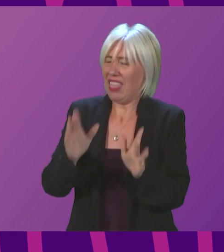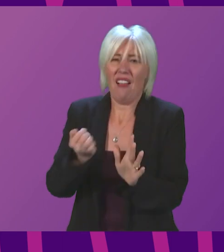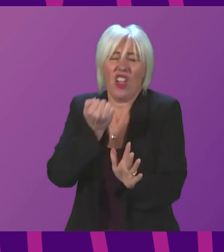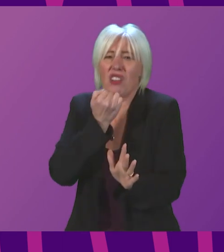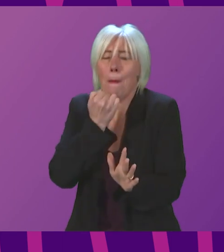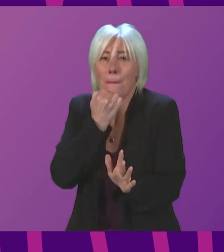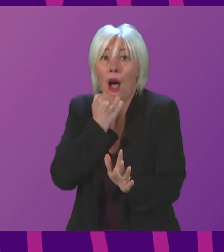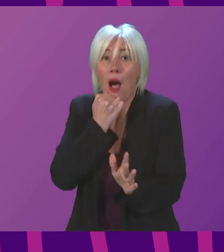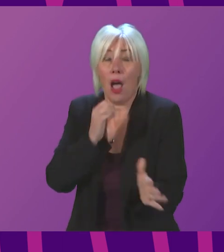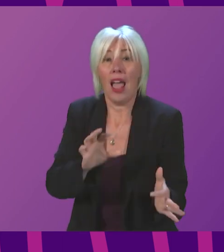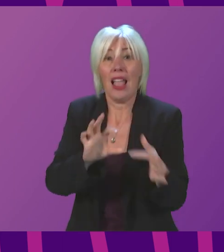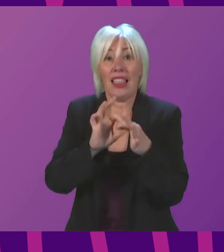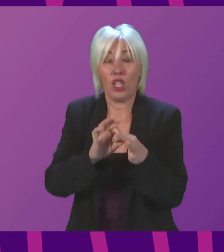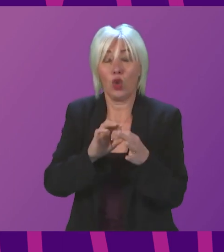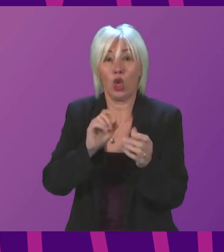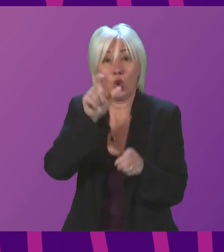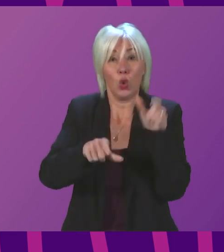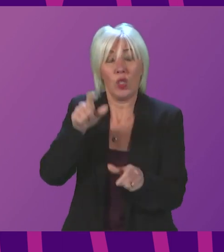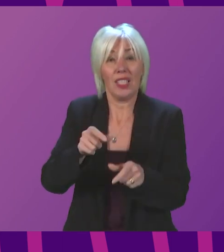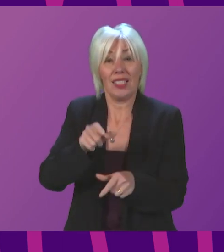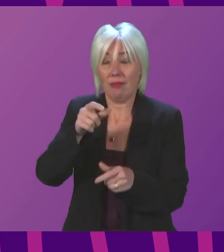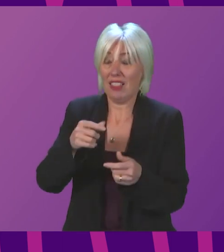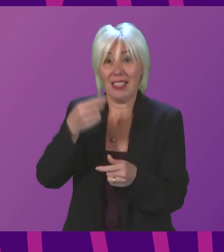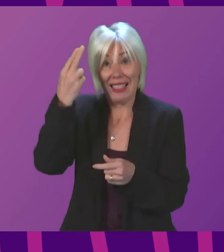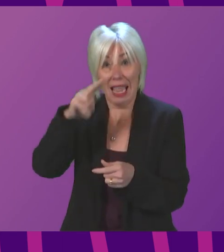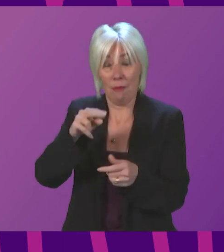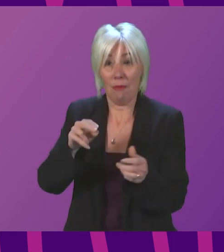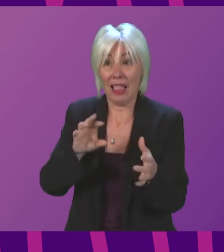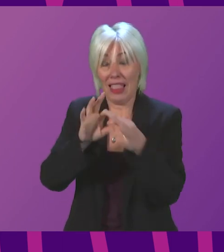linked to their name. Would the First Minister feel comfortable answering those questions?